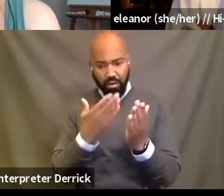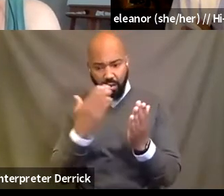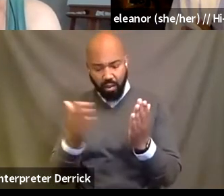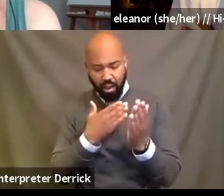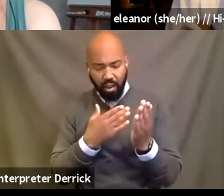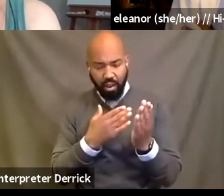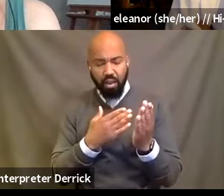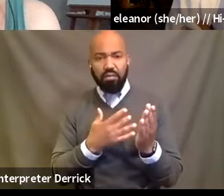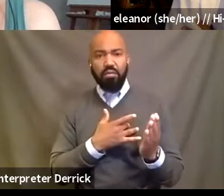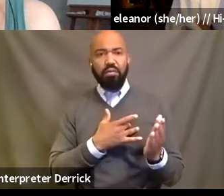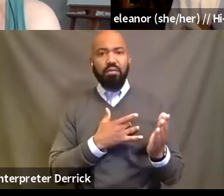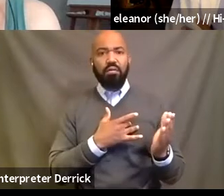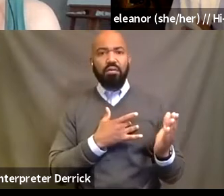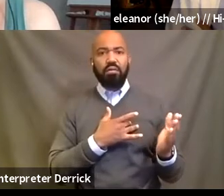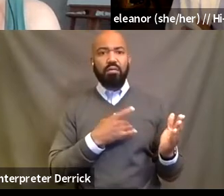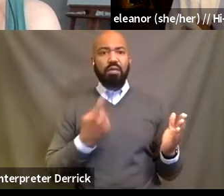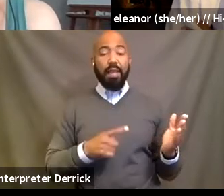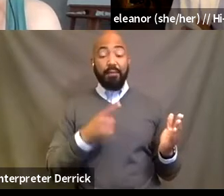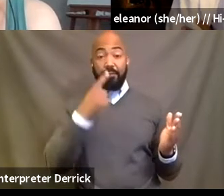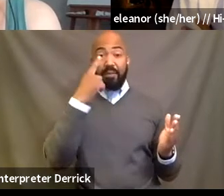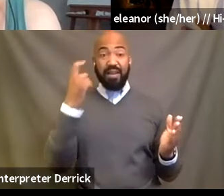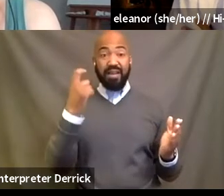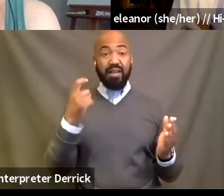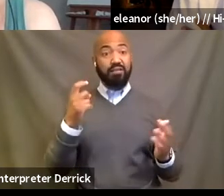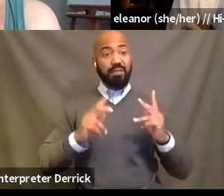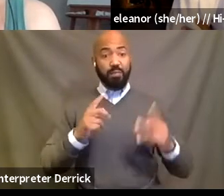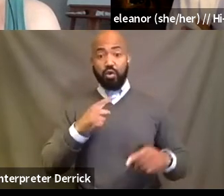x (they/themme): It also took attending the allied media conference.